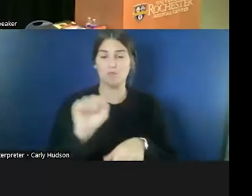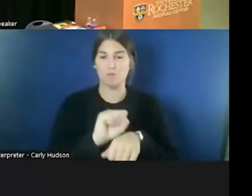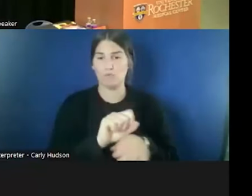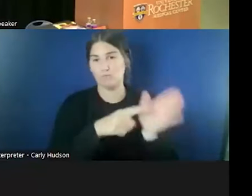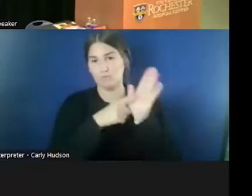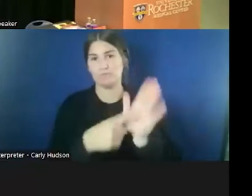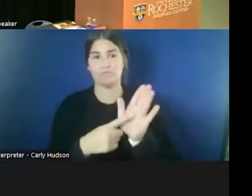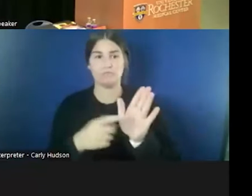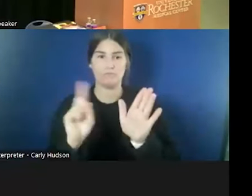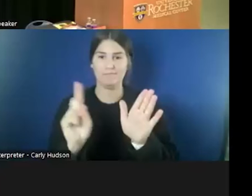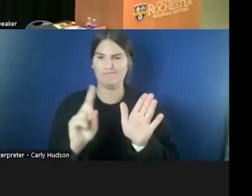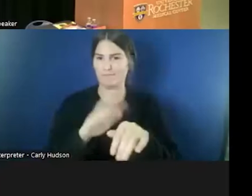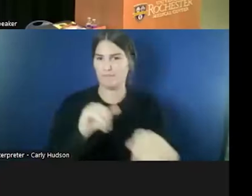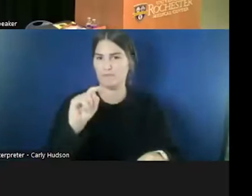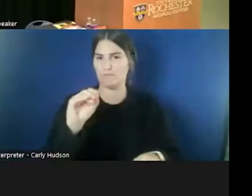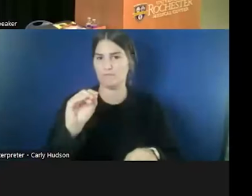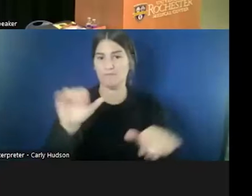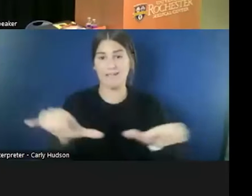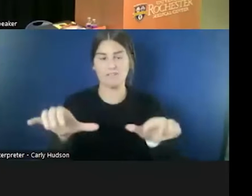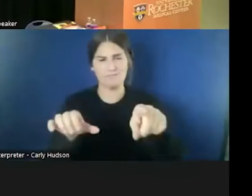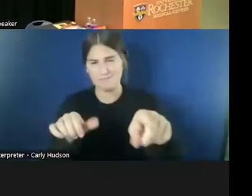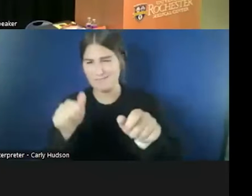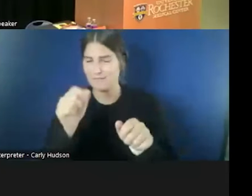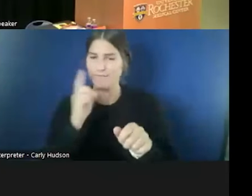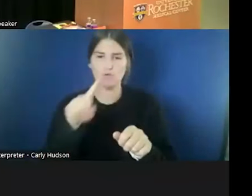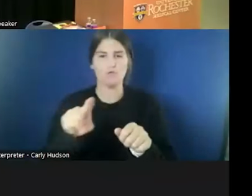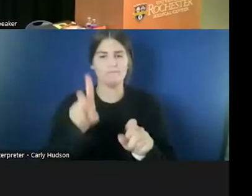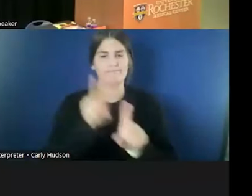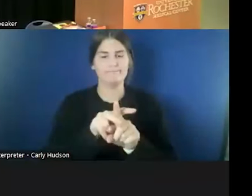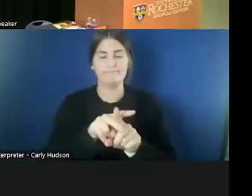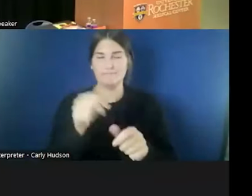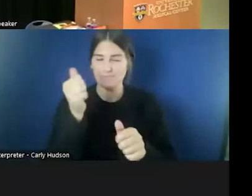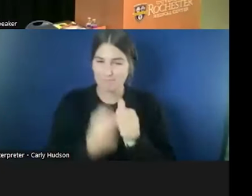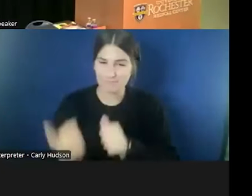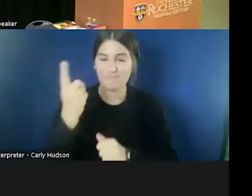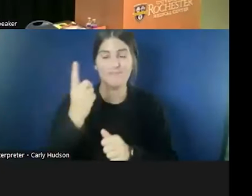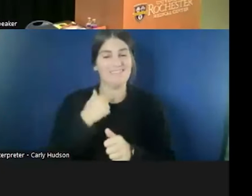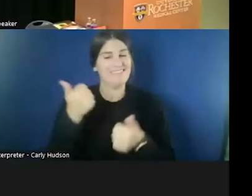is for you everyone in every job has a role to play in making sure that Language and Cultural